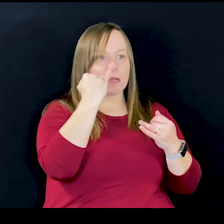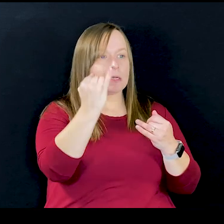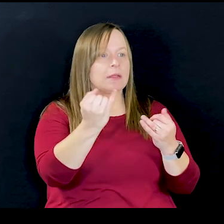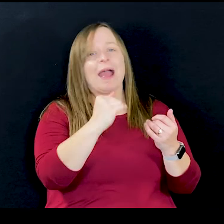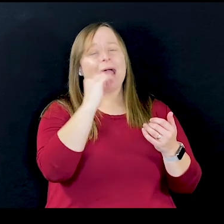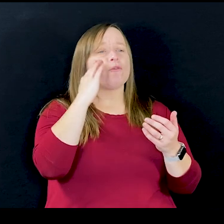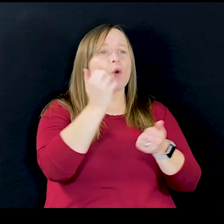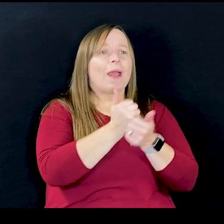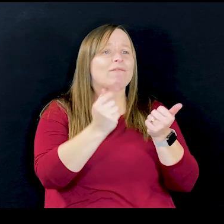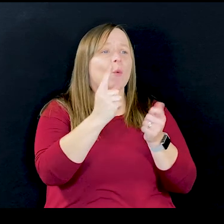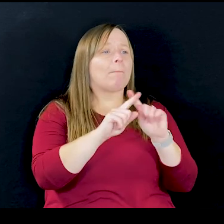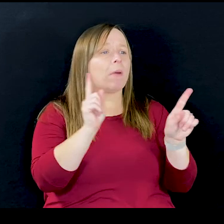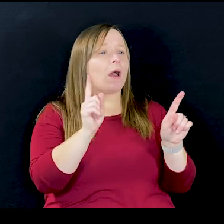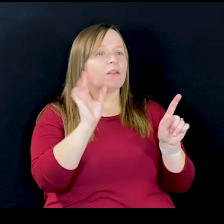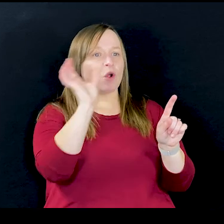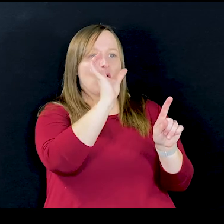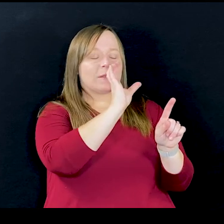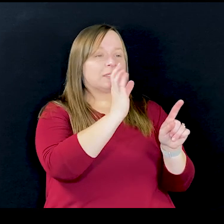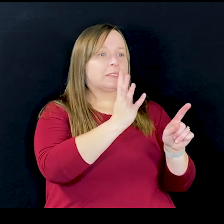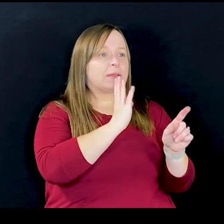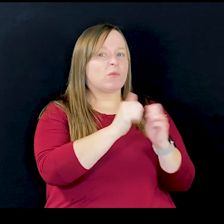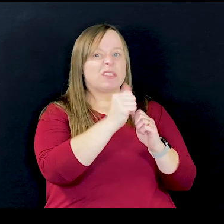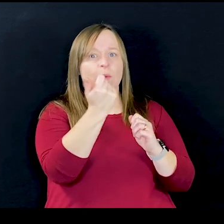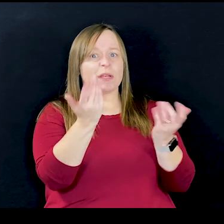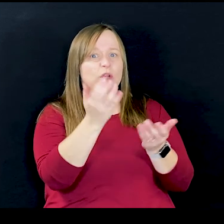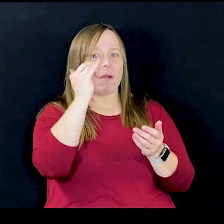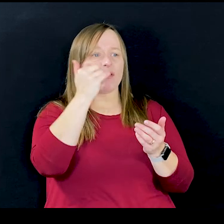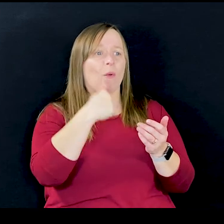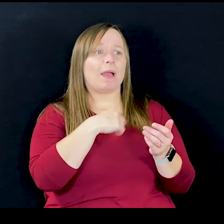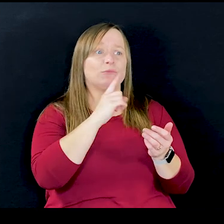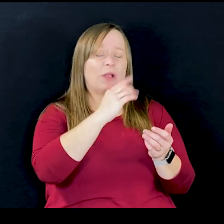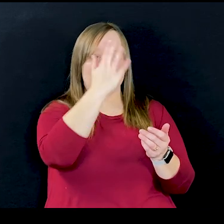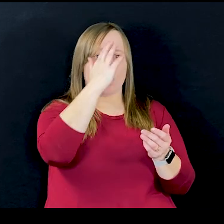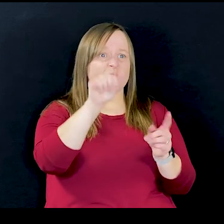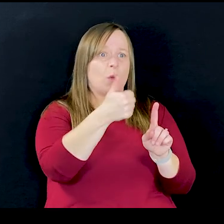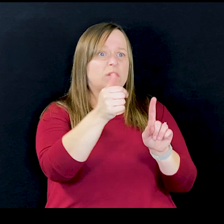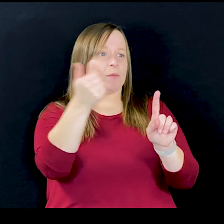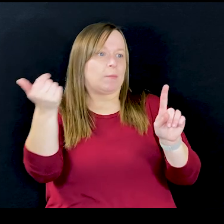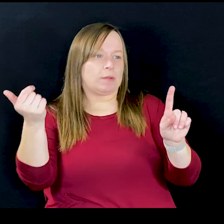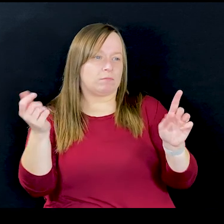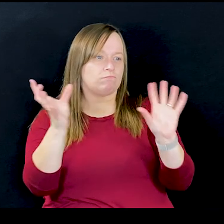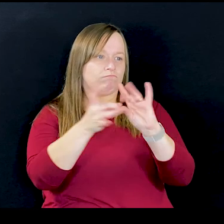I don't know everybody, but if you're looking to speak with somebody out here, I'm sure I know somebody who knows them.